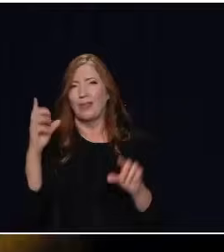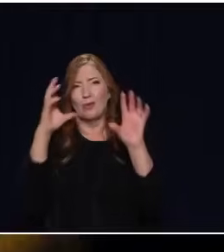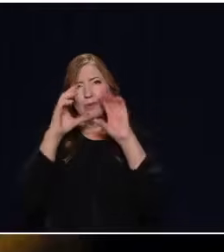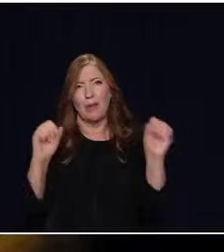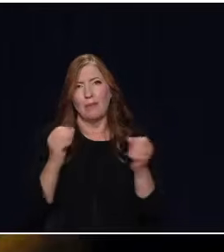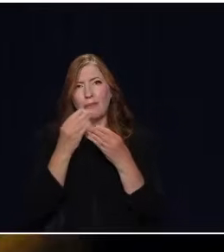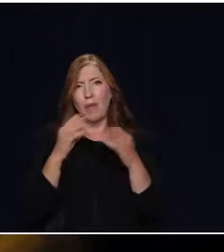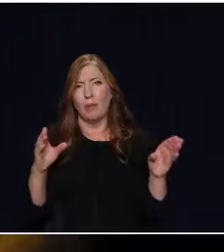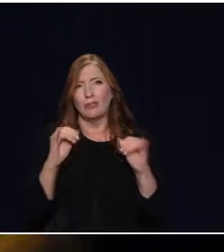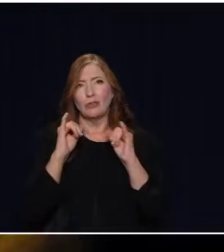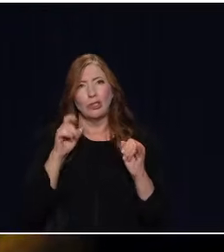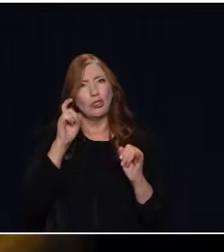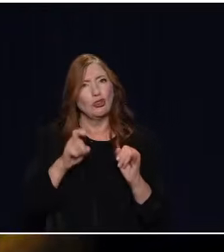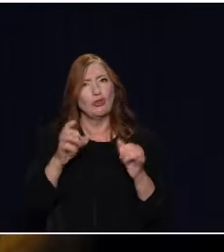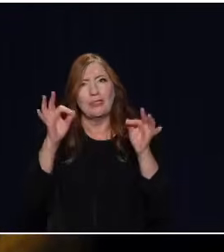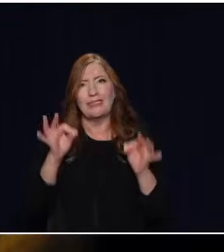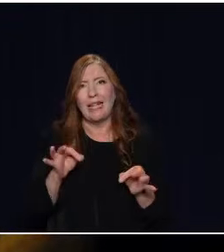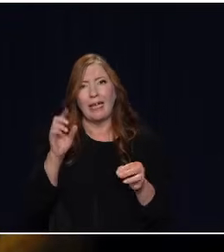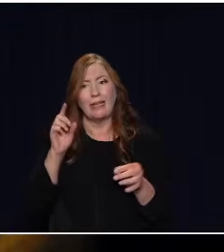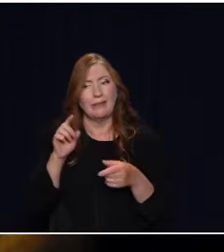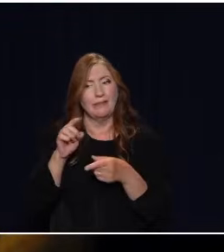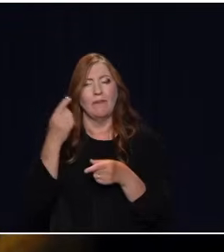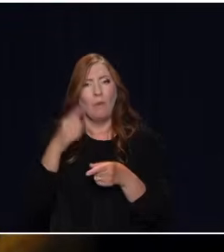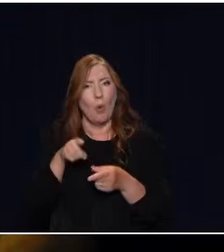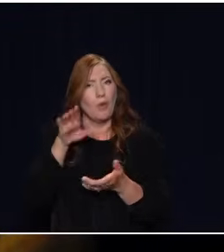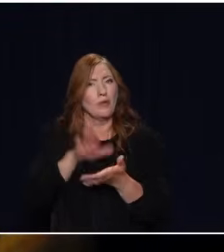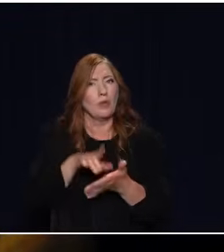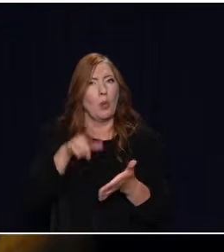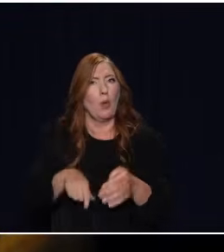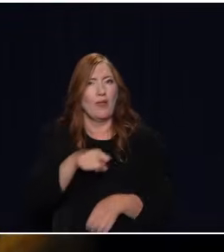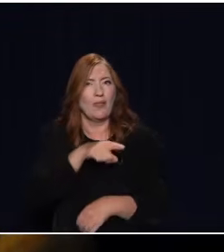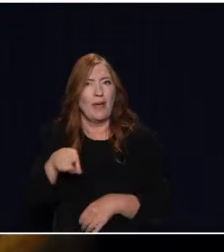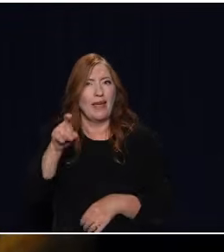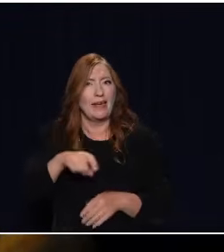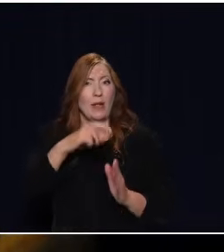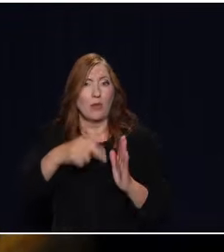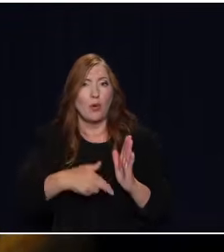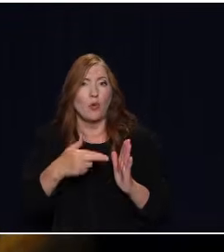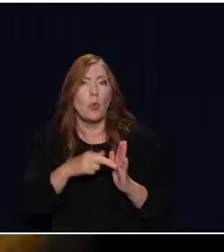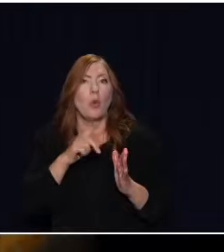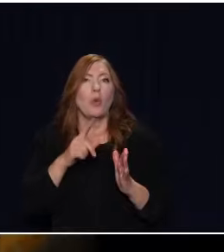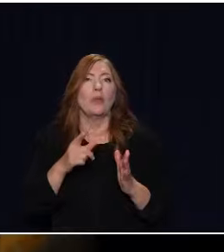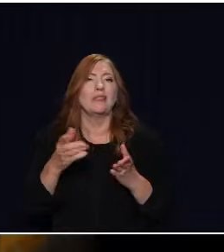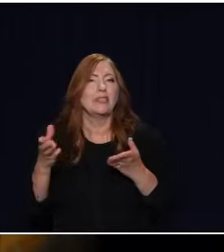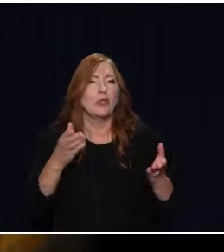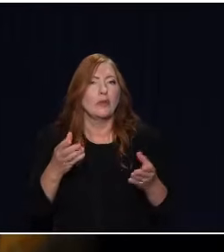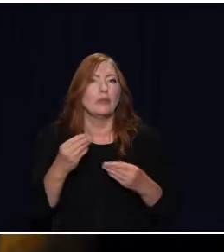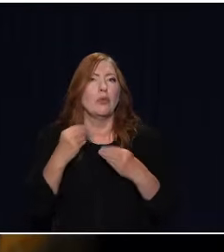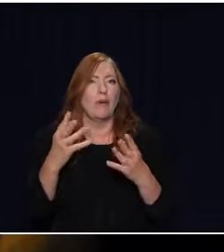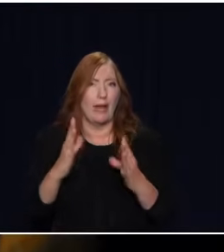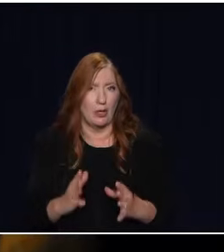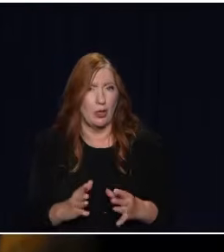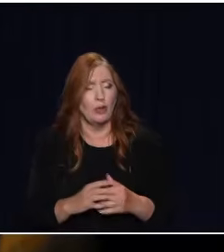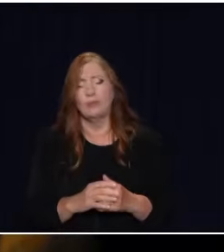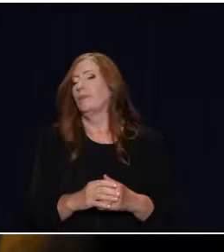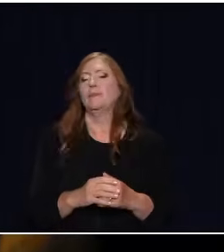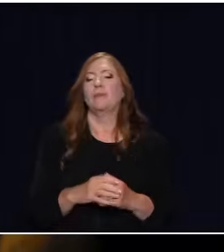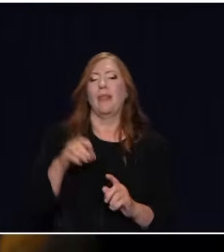DR. RUIZ, YOUR TAKE ON THIS? I DON'T THINK THE SUPERINTENDENT OF PUBLIC